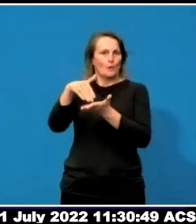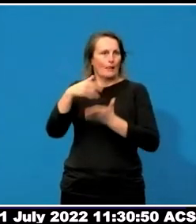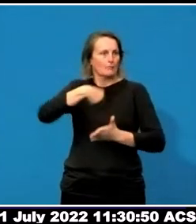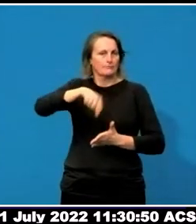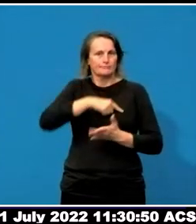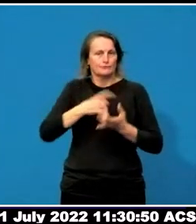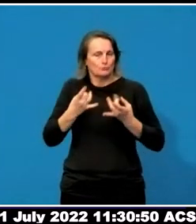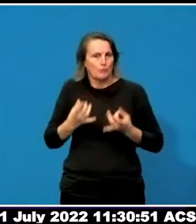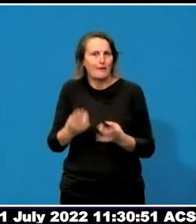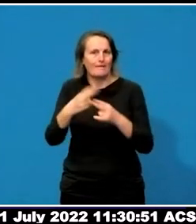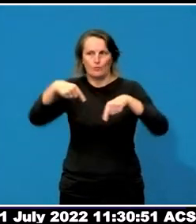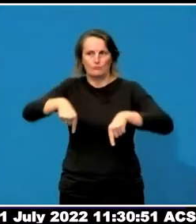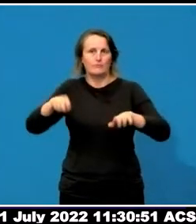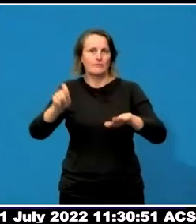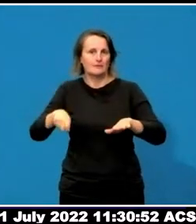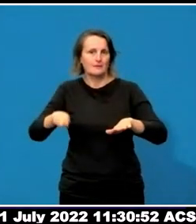Some of these records will be discussed during the hearing.